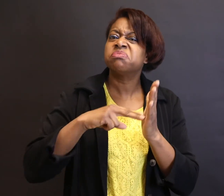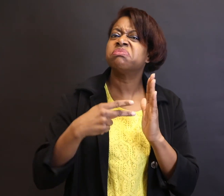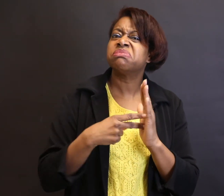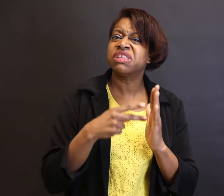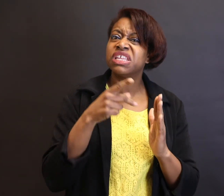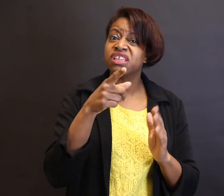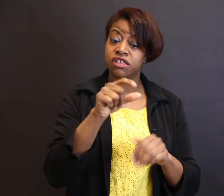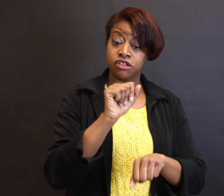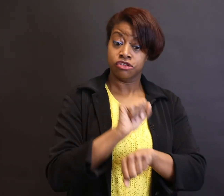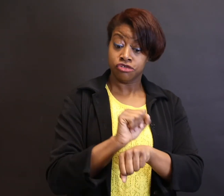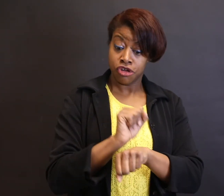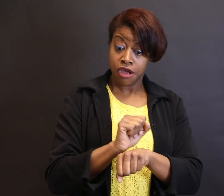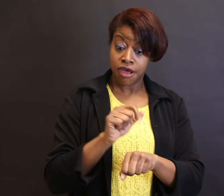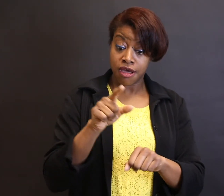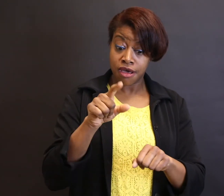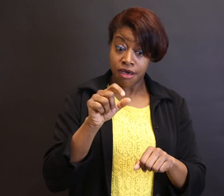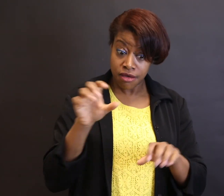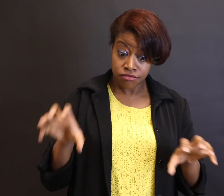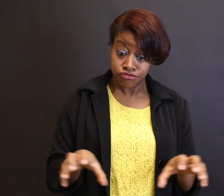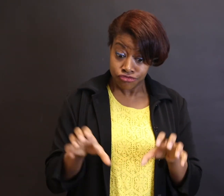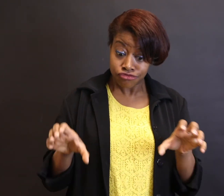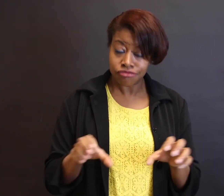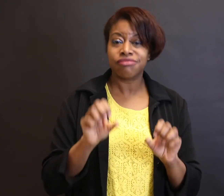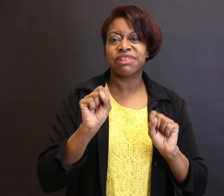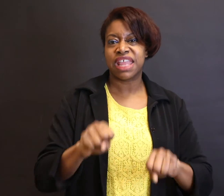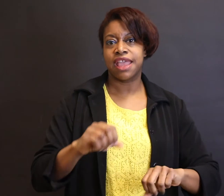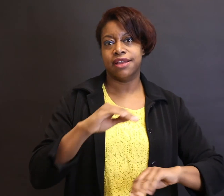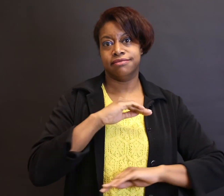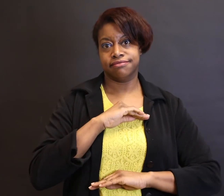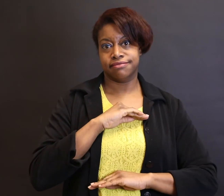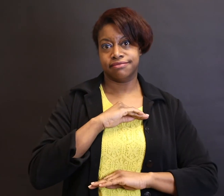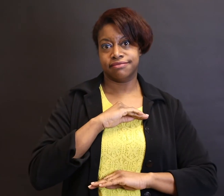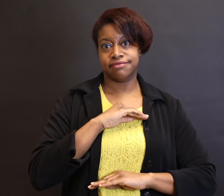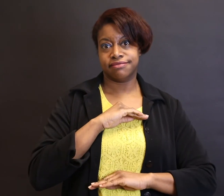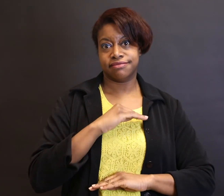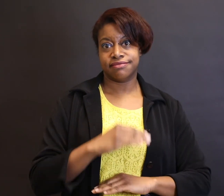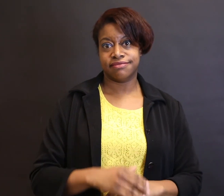demonstrate that you can perform the job satisfactorily.